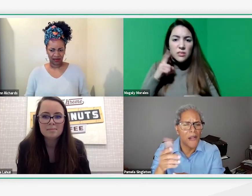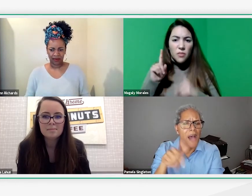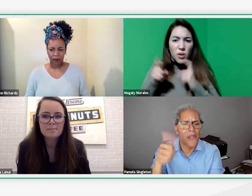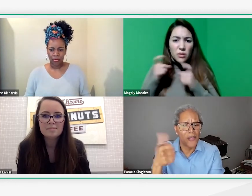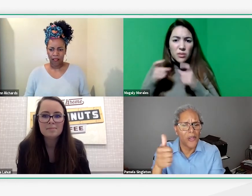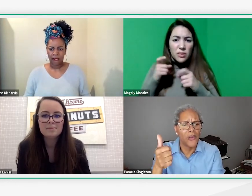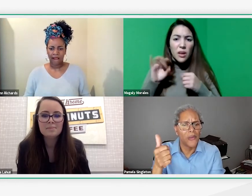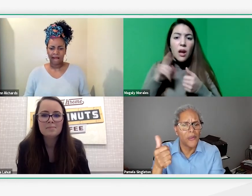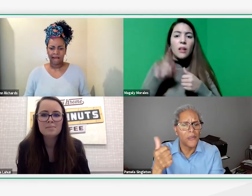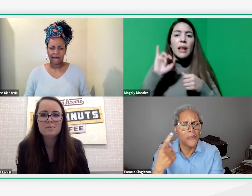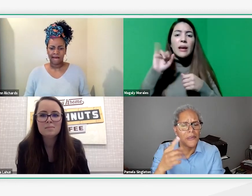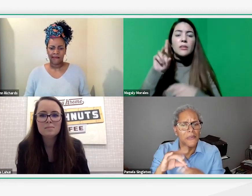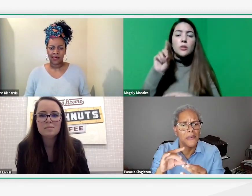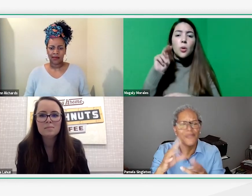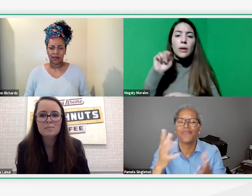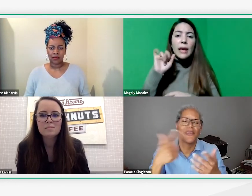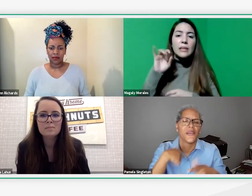No, there was something else we were talking about.